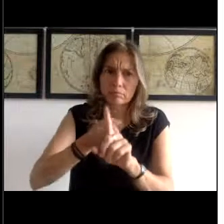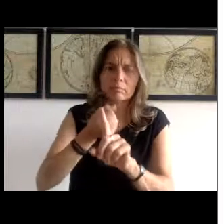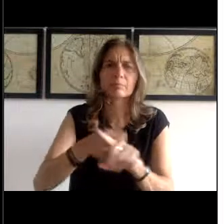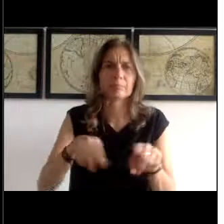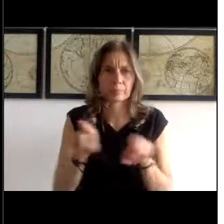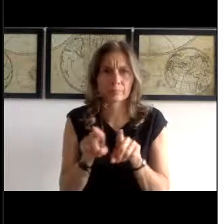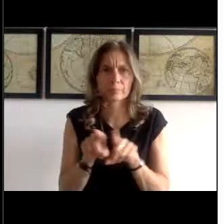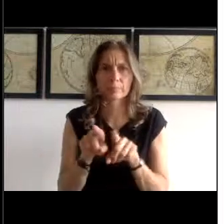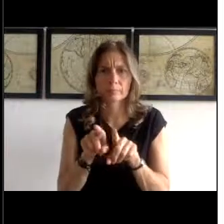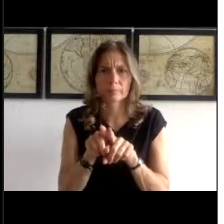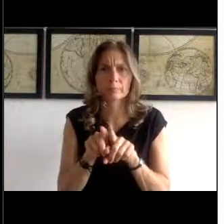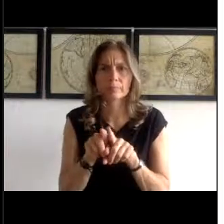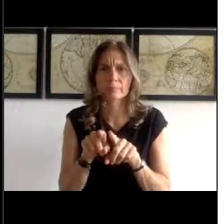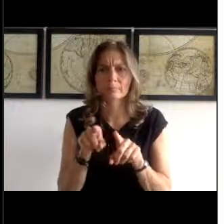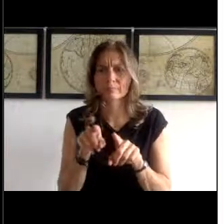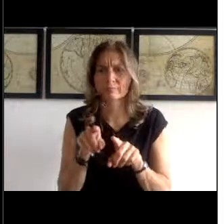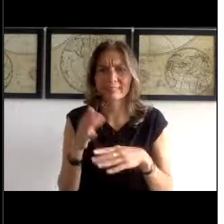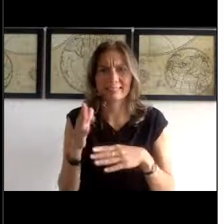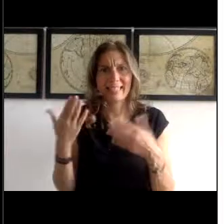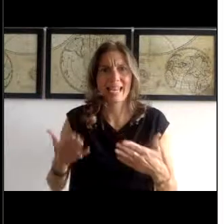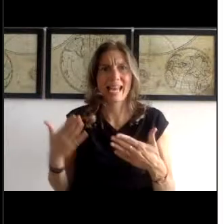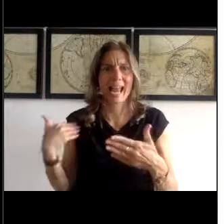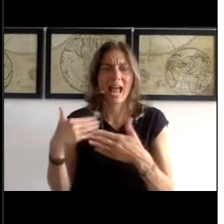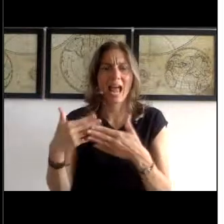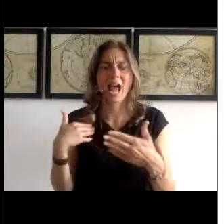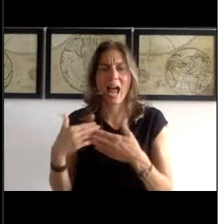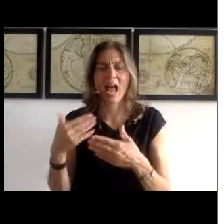And the first one will be Virginia Lozalo from Spain